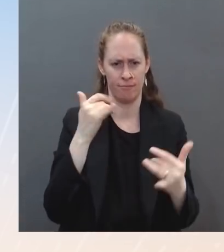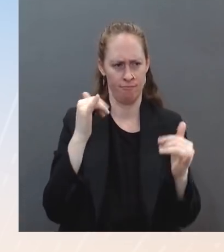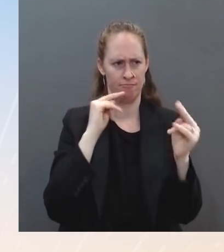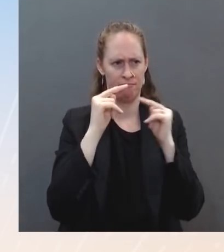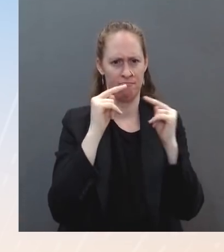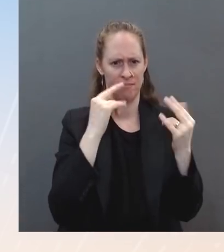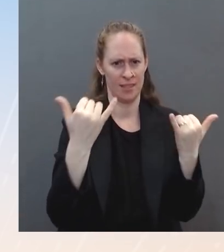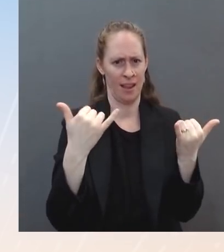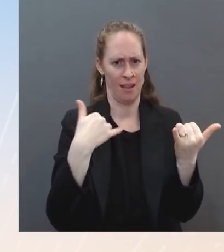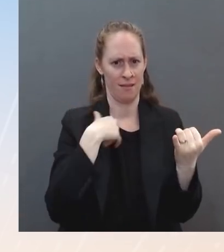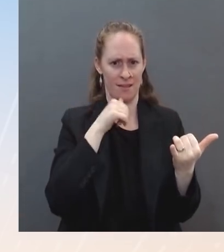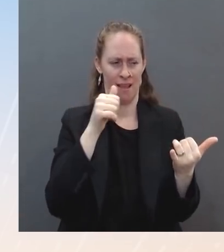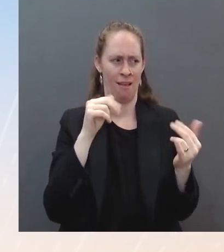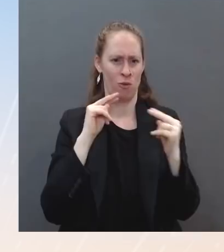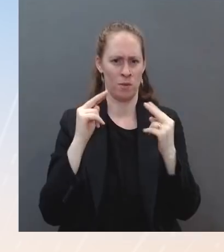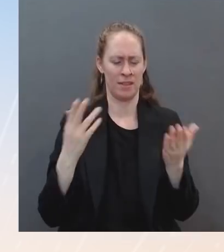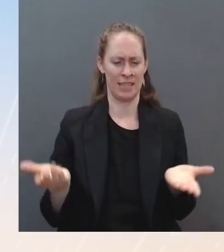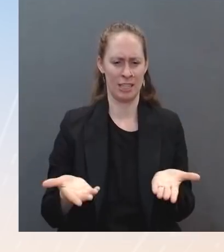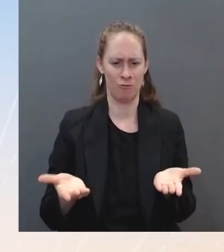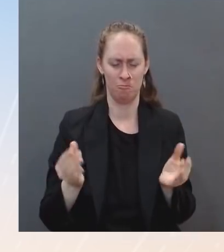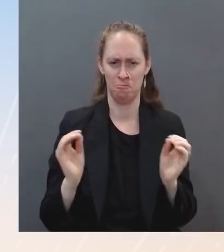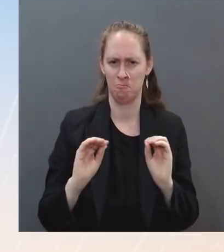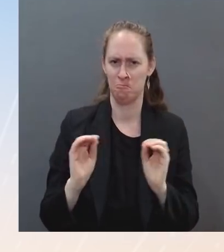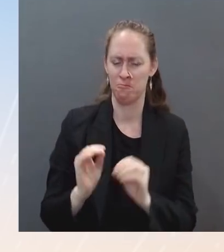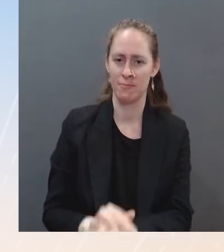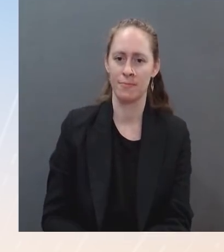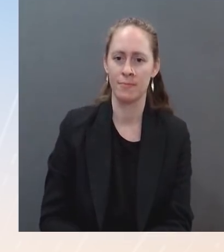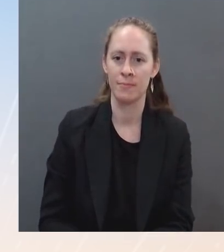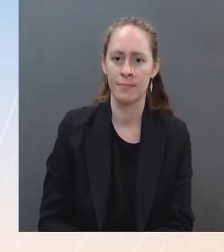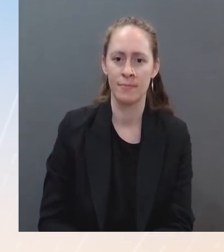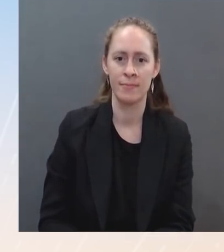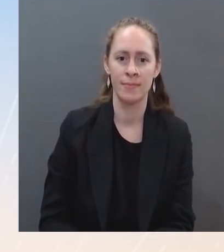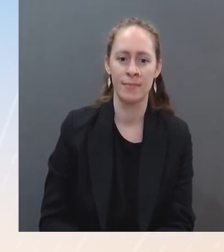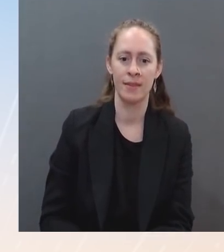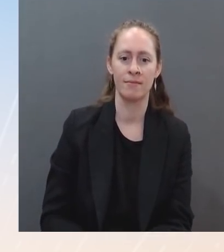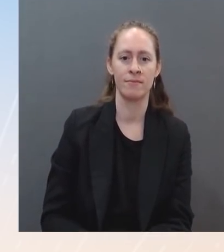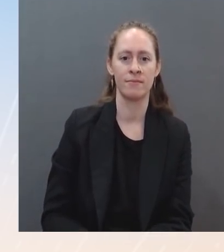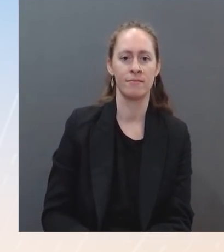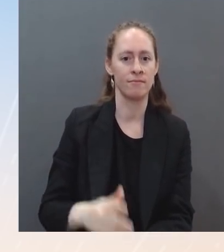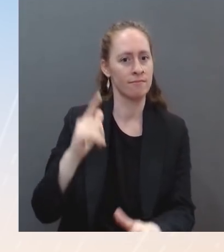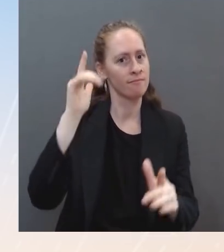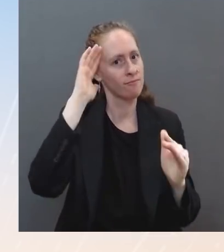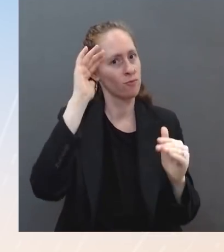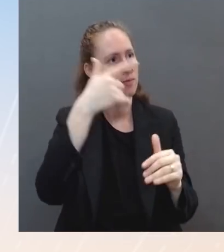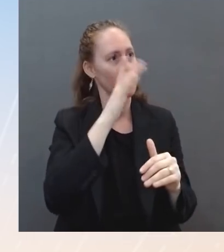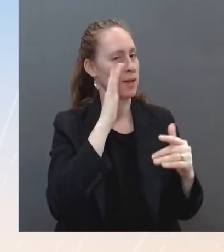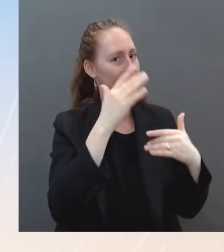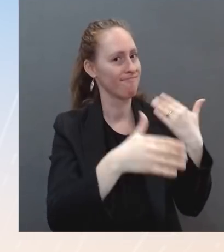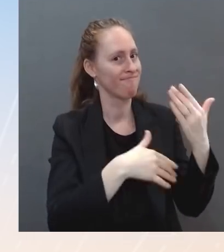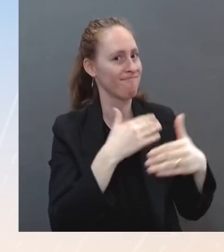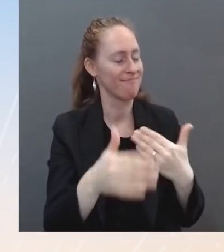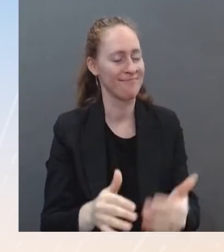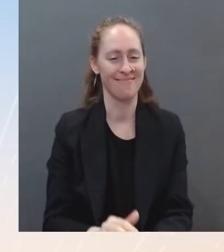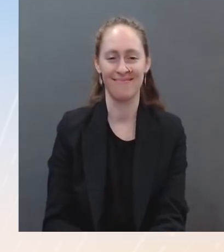and we're hopeful that they're going to come to a solution. The Press: Yeah, Kate, I wanted to ask about the "use it or lose it"